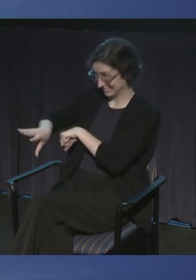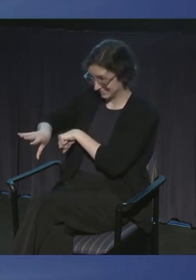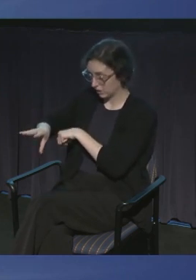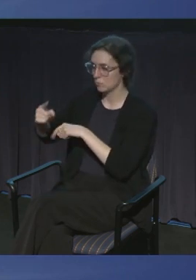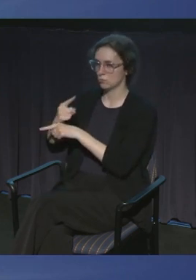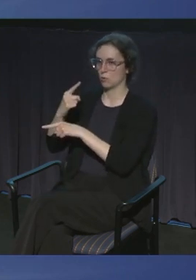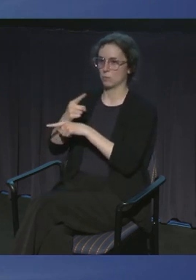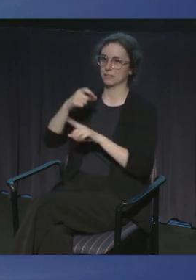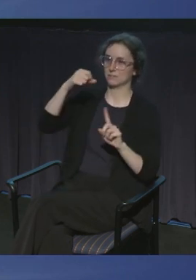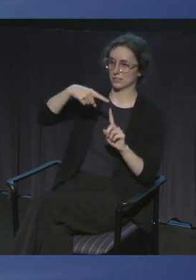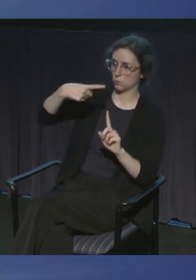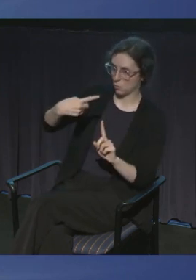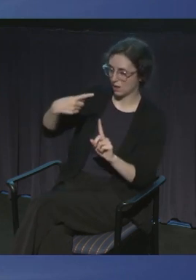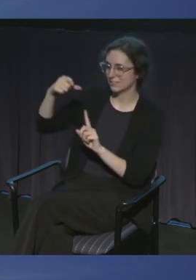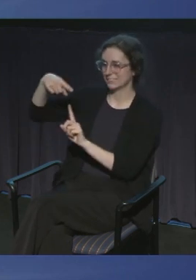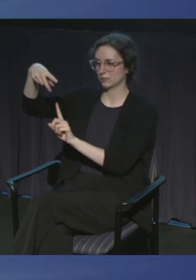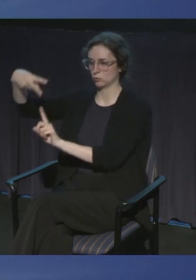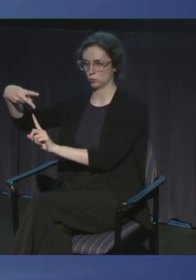AND SIGNAL 2.